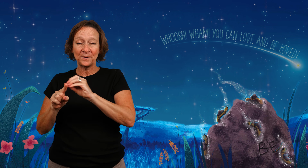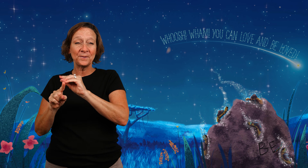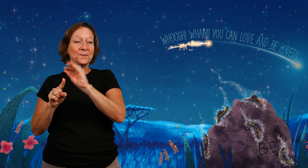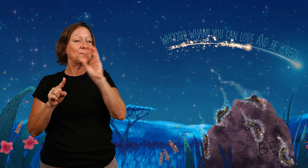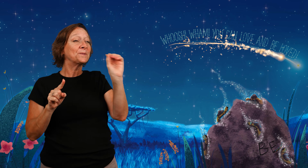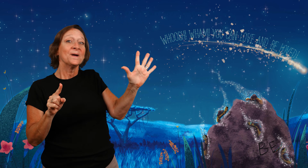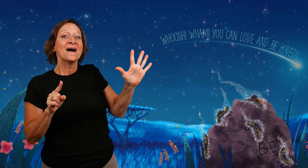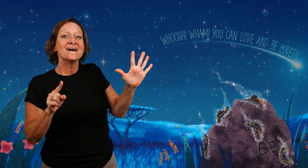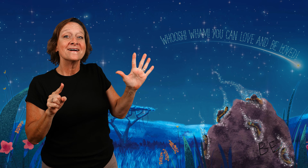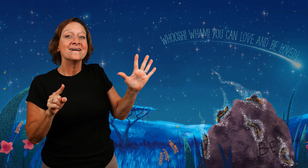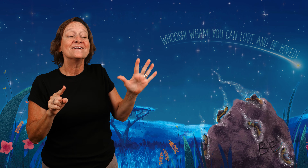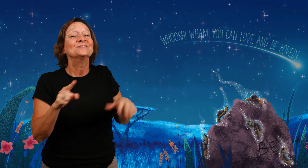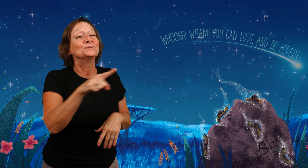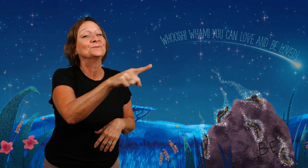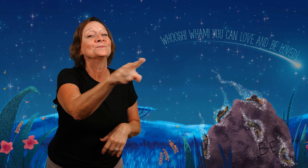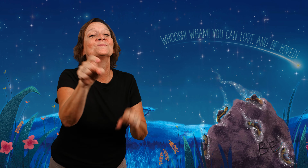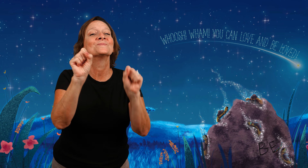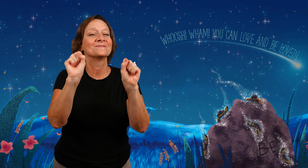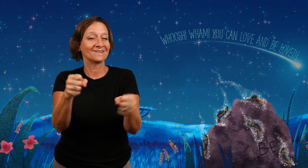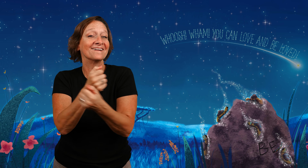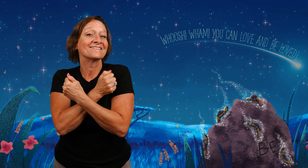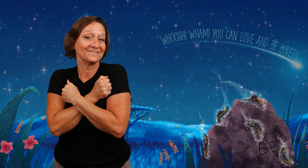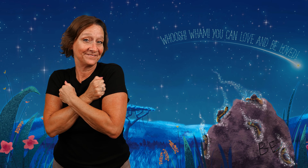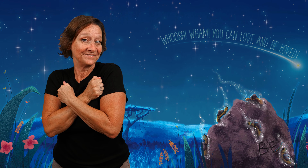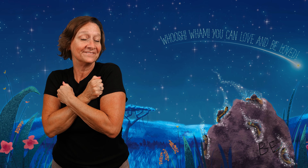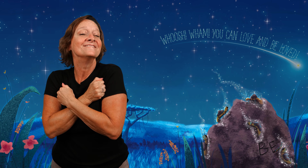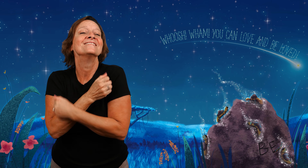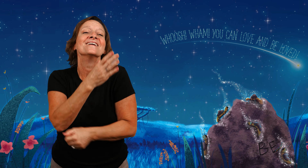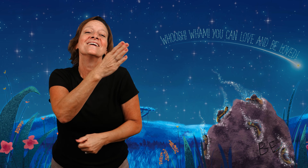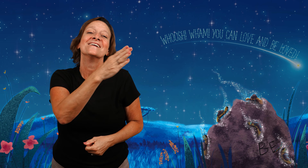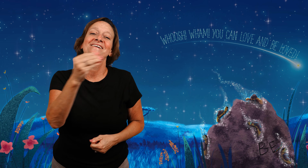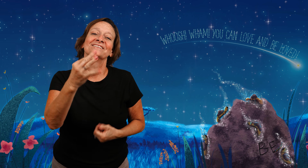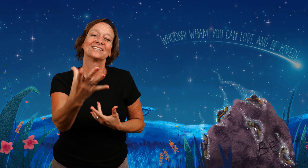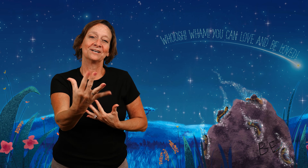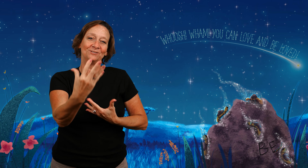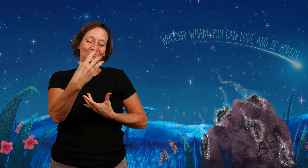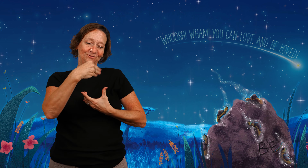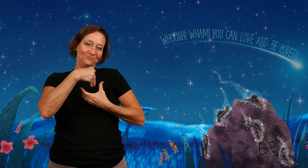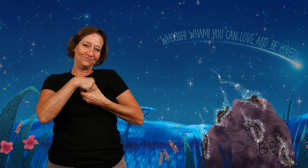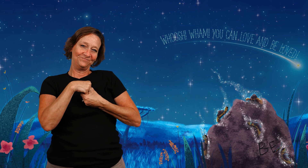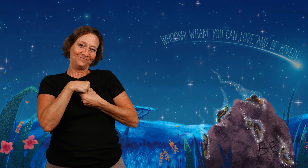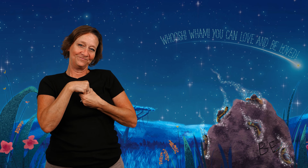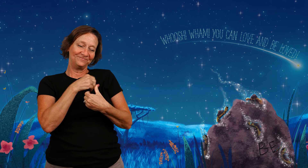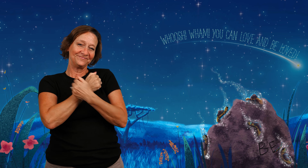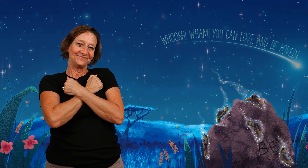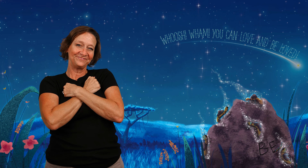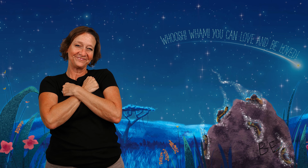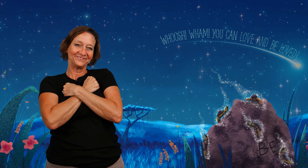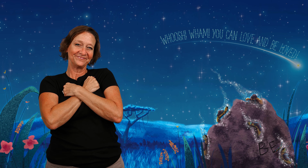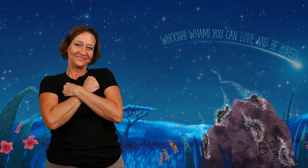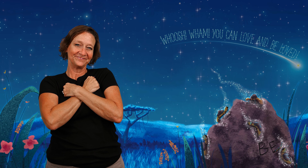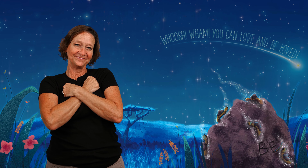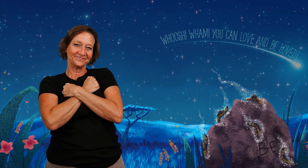WHOOSH! WHAM! YOU CAN LOVE AND BE LOVED!